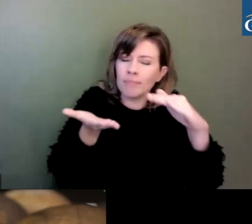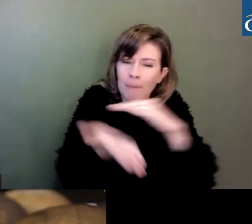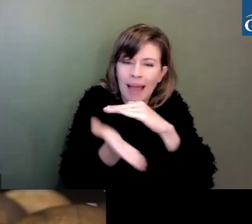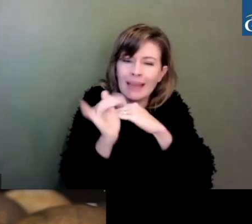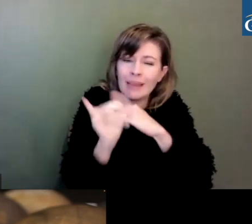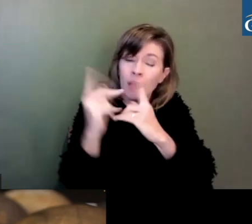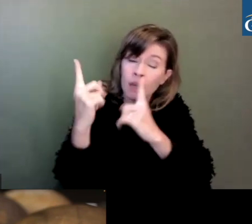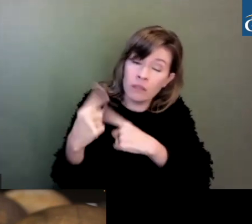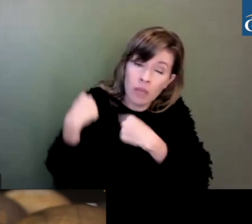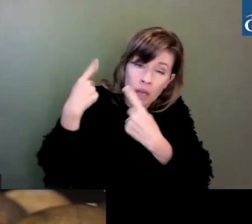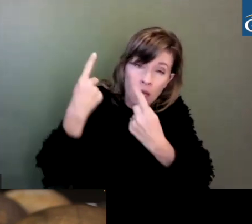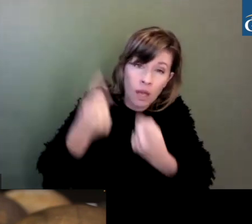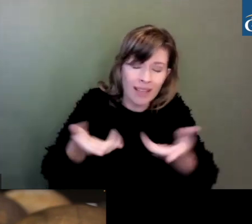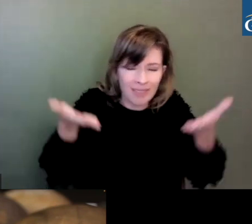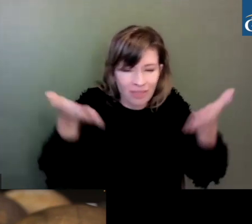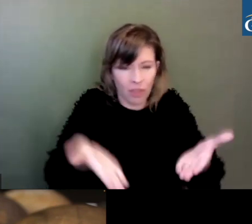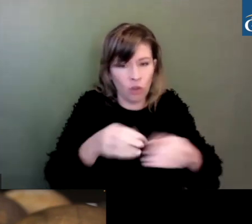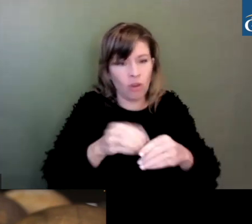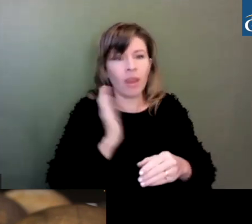over time into our everyday normal practices, procedures,